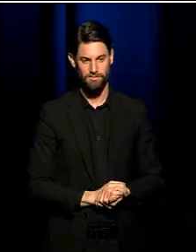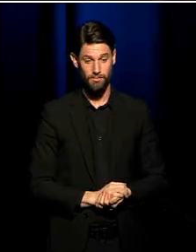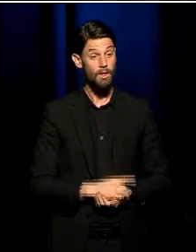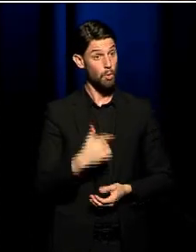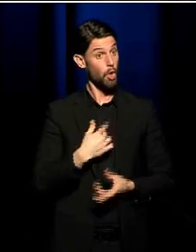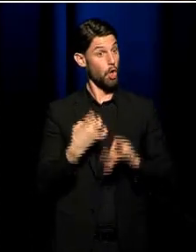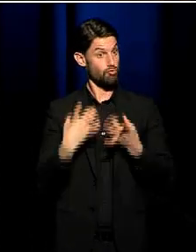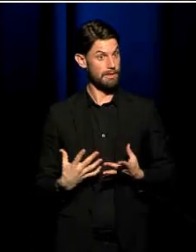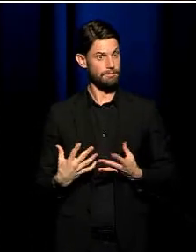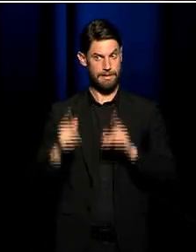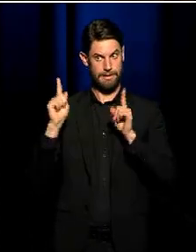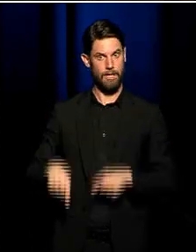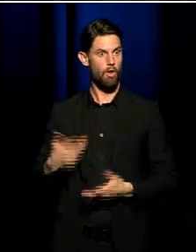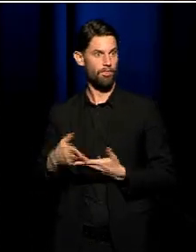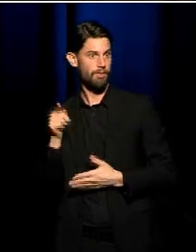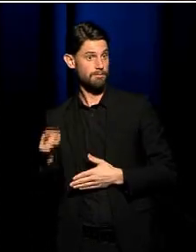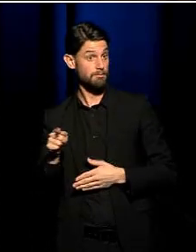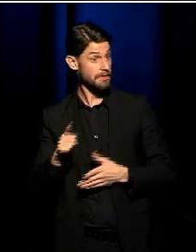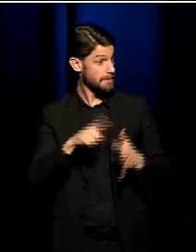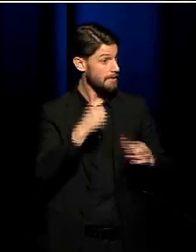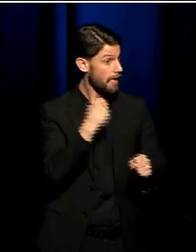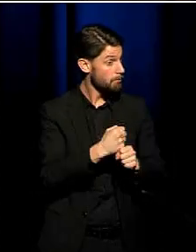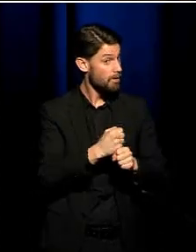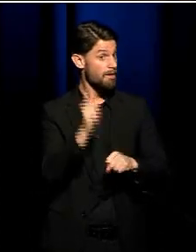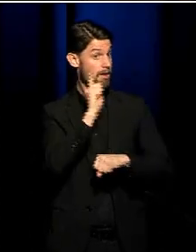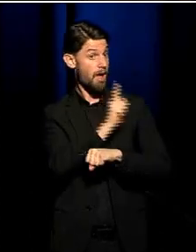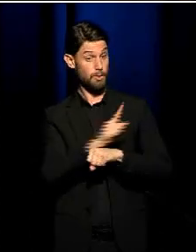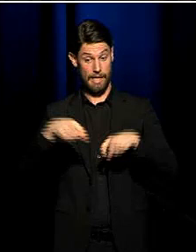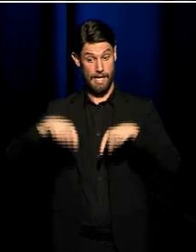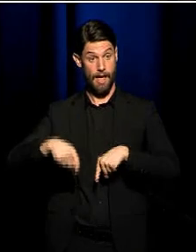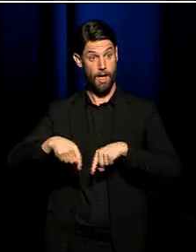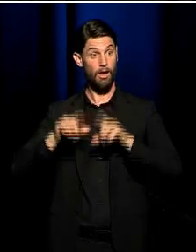Last week the Commission wrote to a substantial number of the largest NDIS